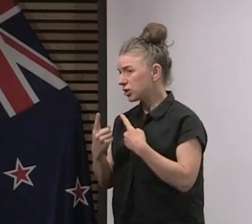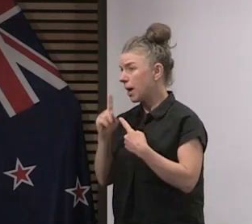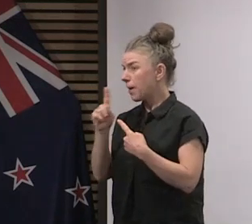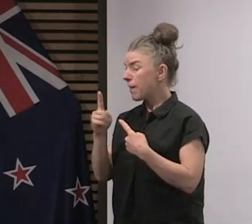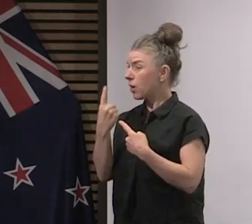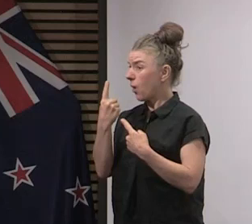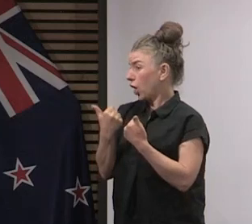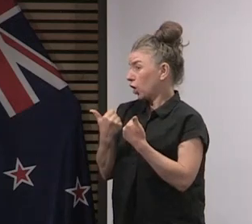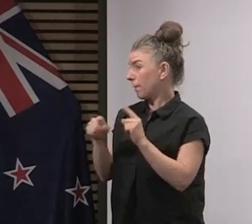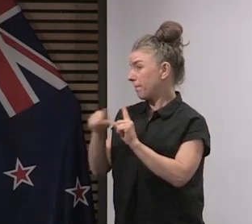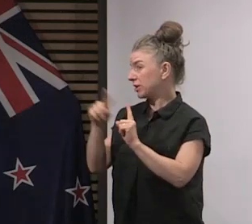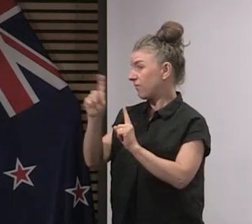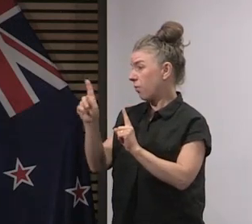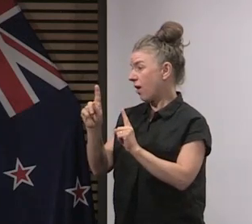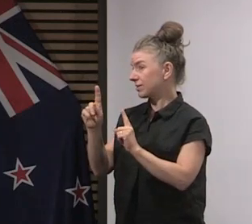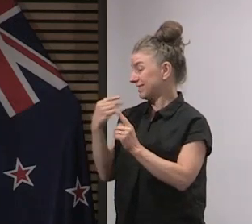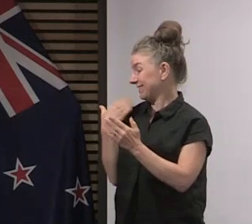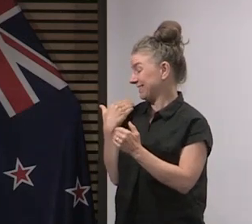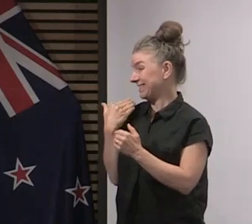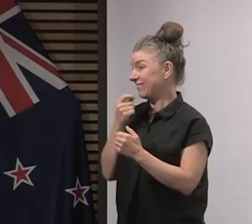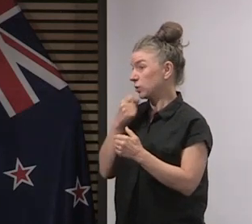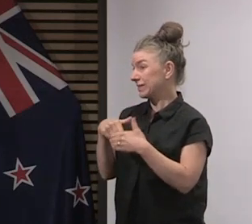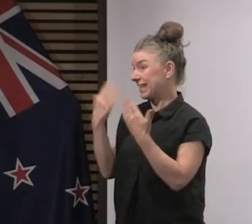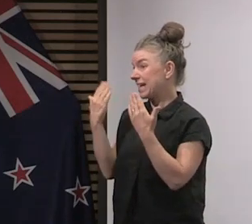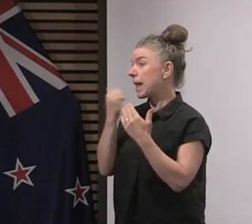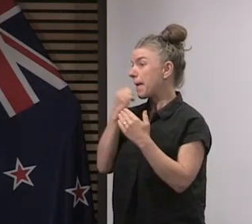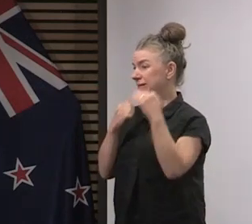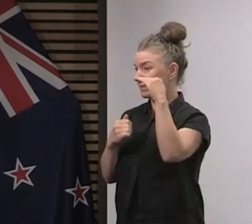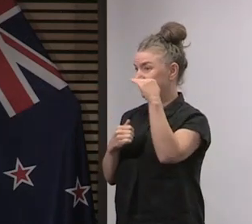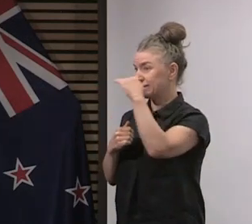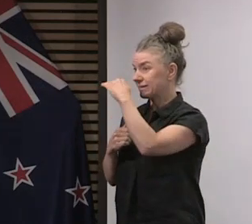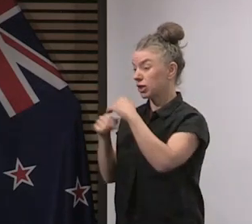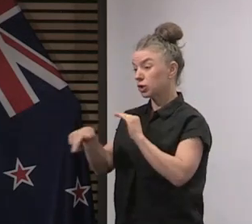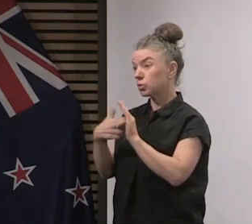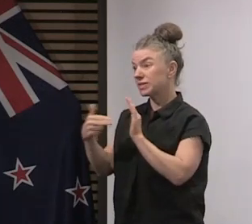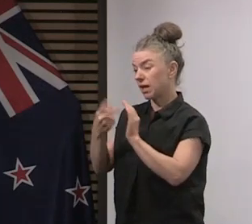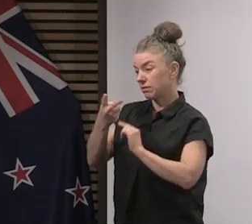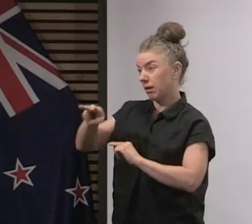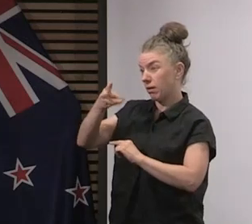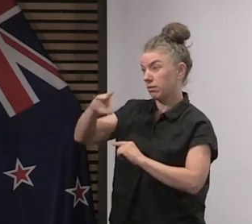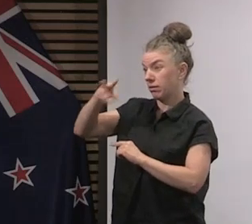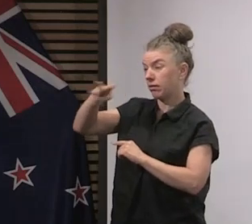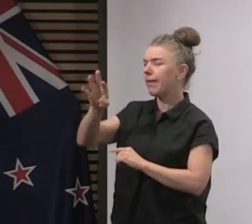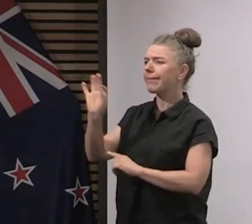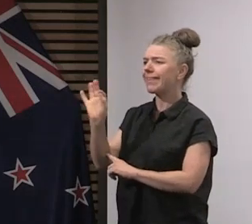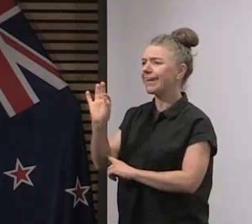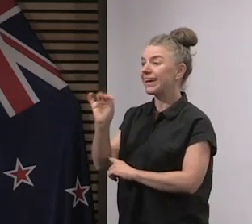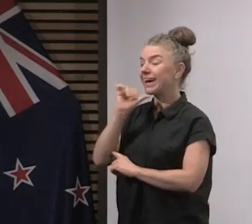I can't predict that but we will be watching the data on a day-to-day basis. Clearly the levelling off is a good sign.